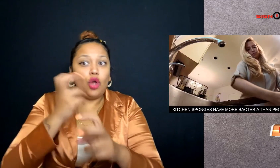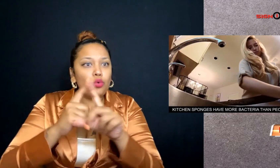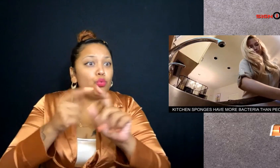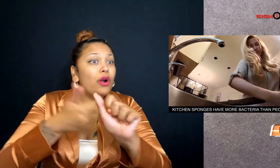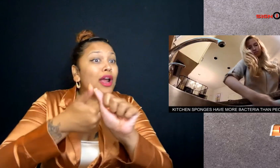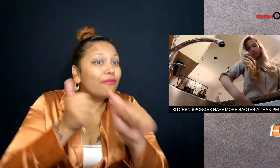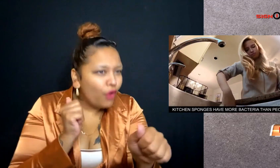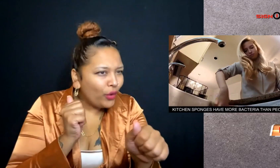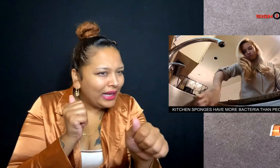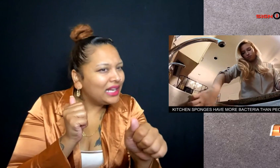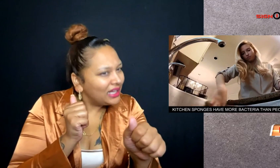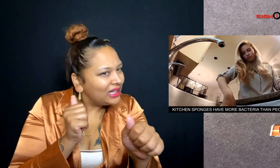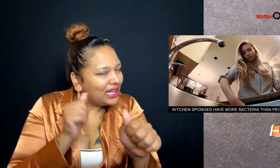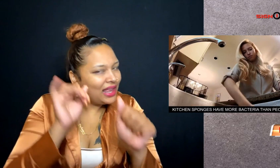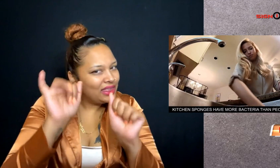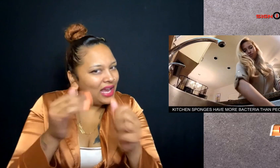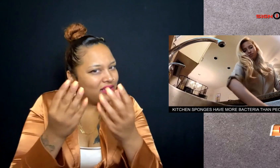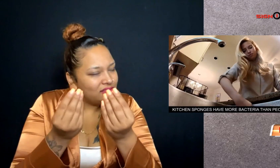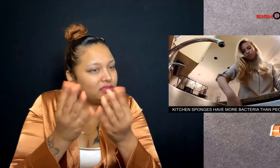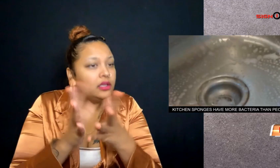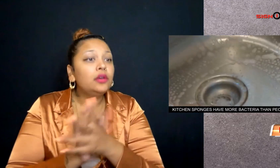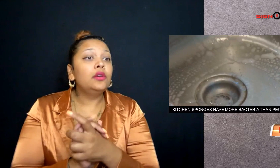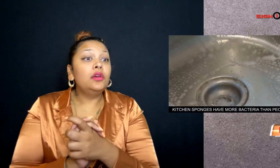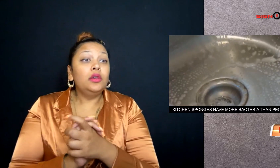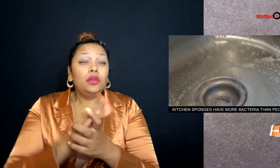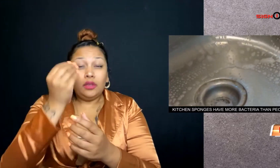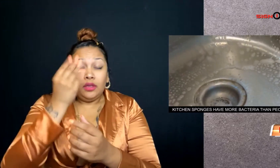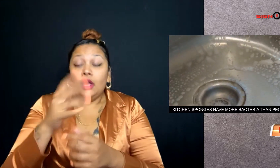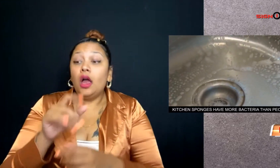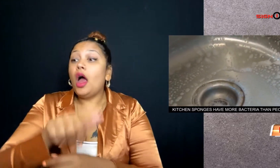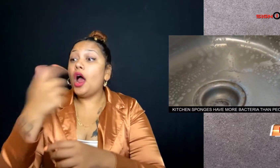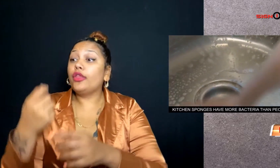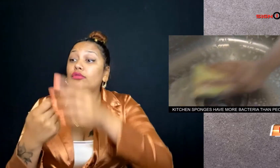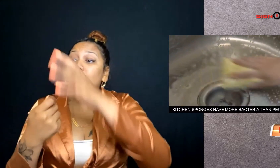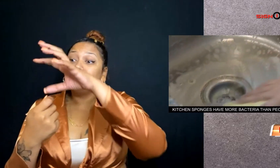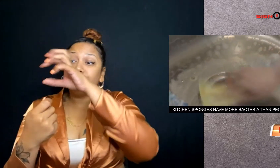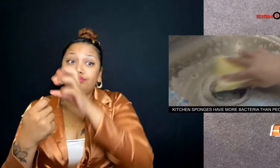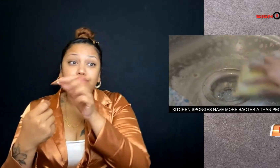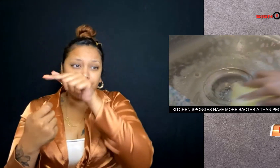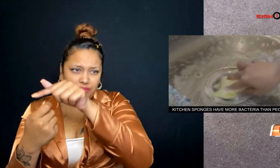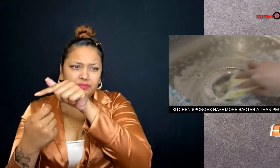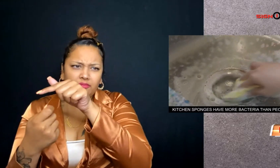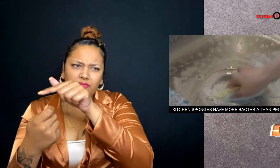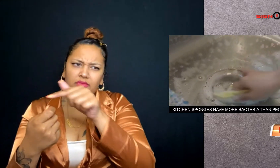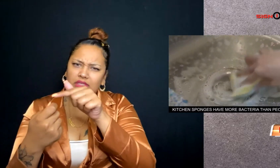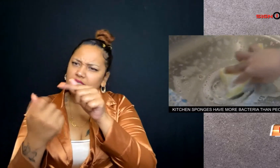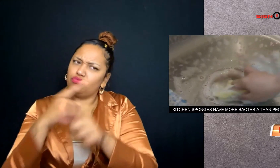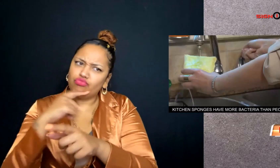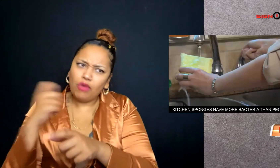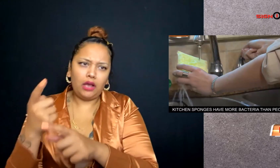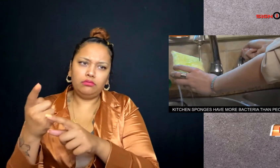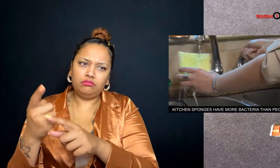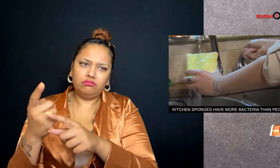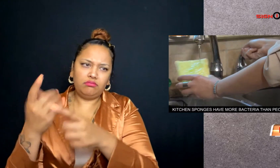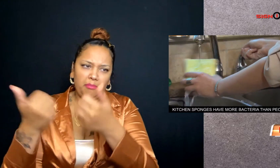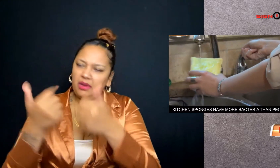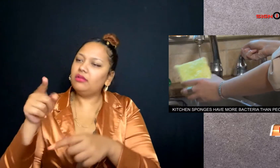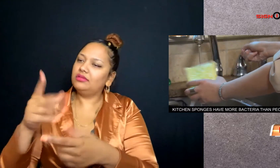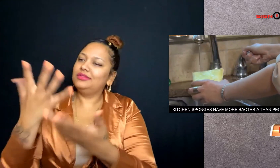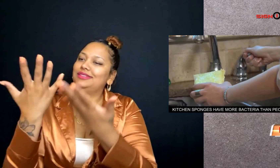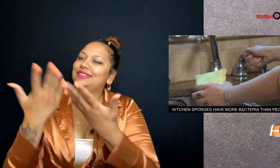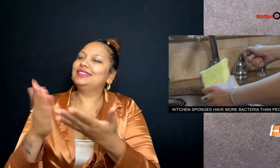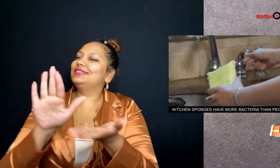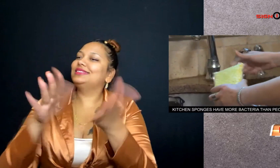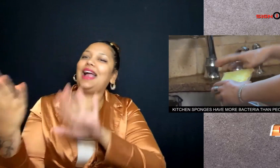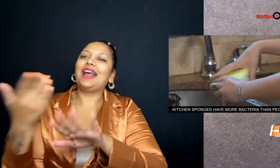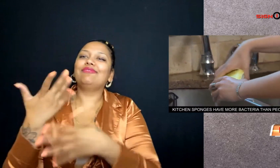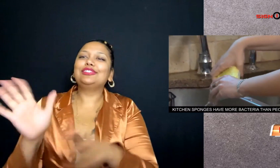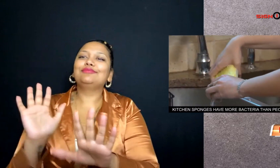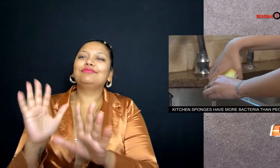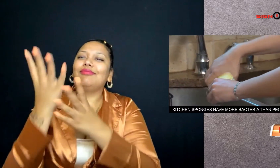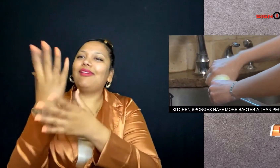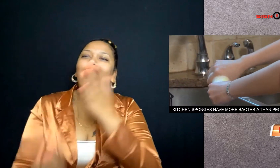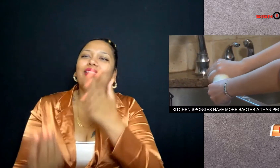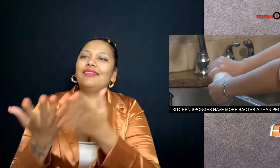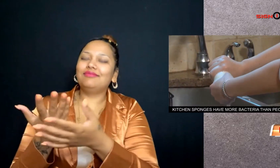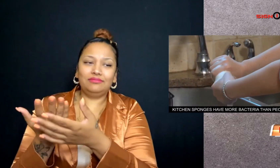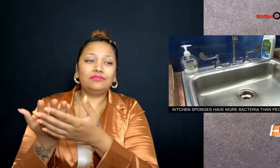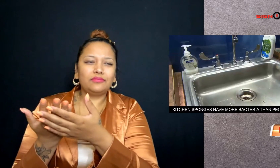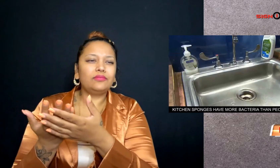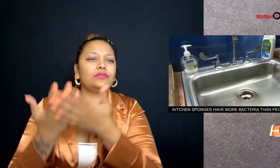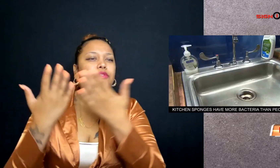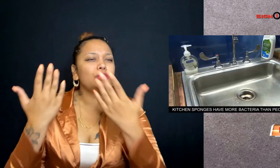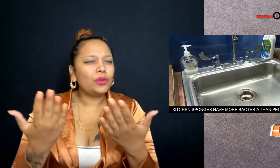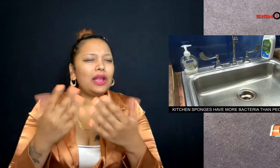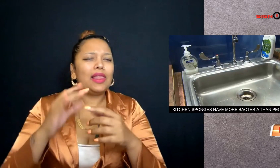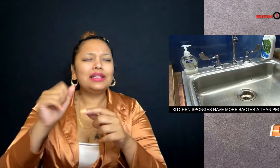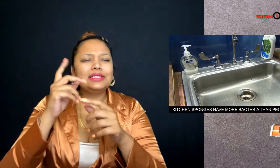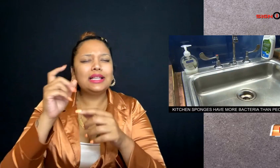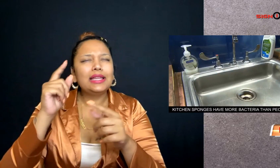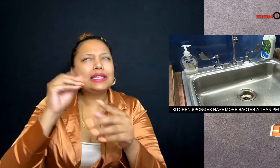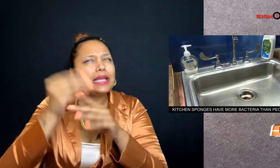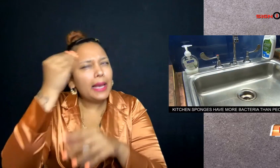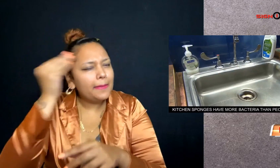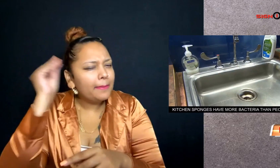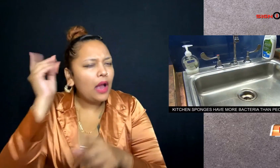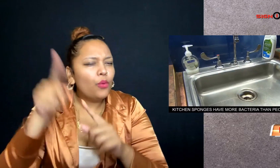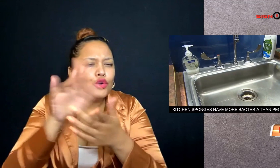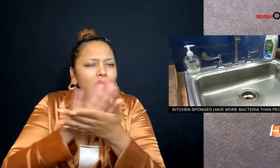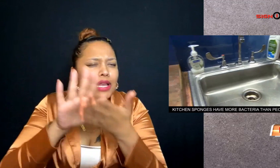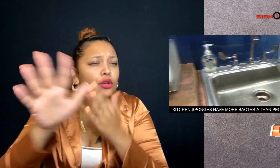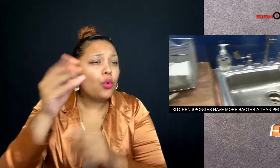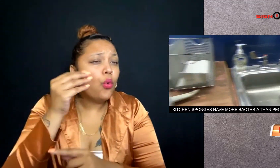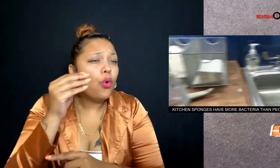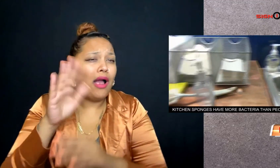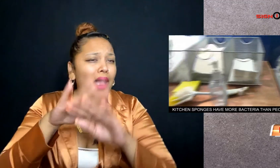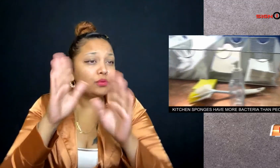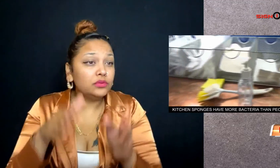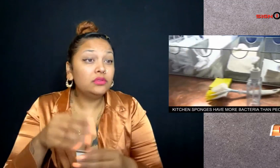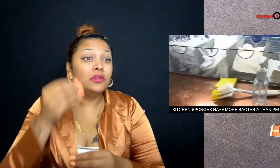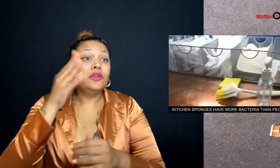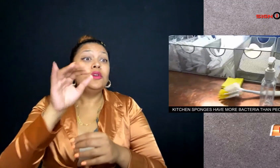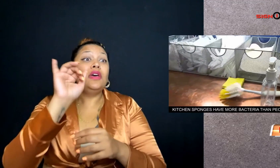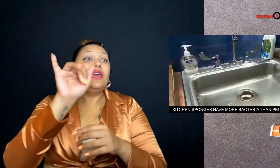to avoid in a wet sponge brushes on the other hand dry out which means the bacteria dies